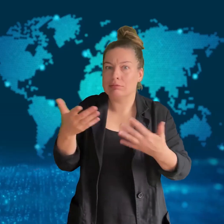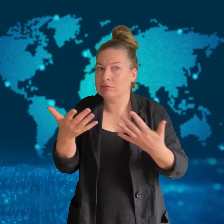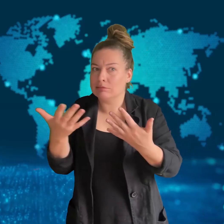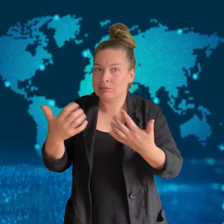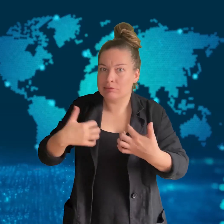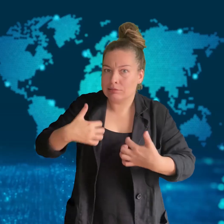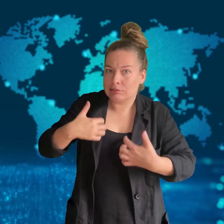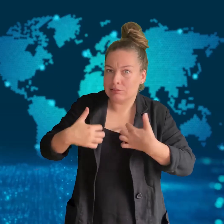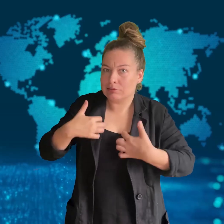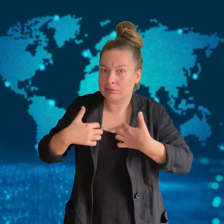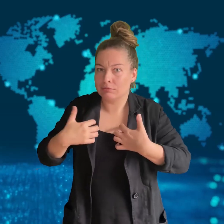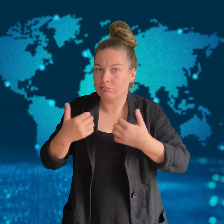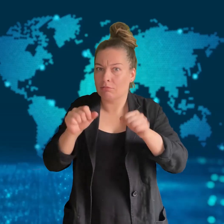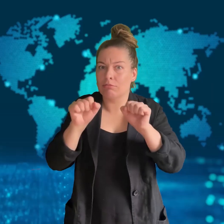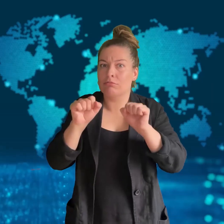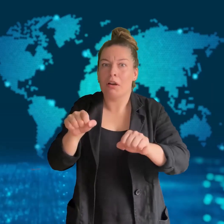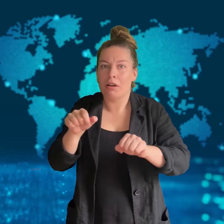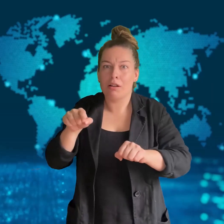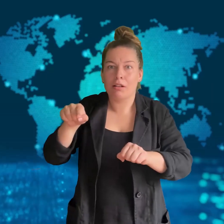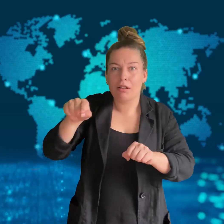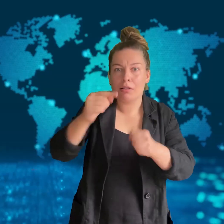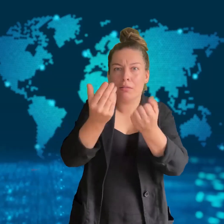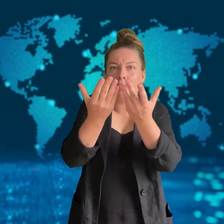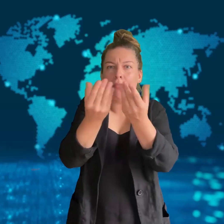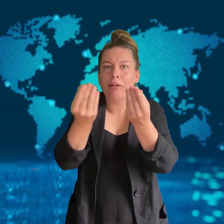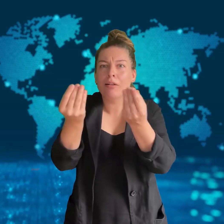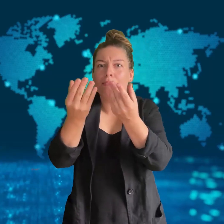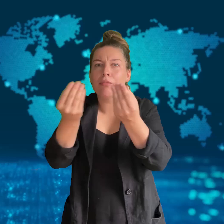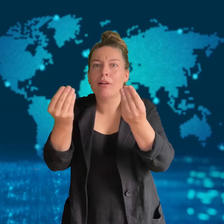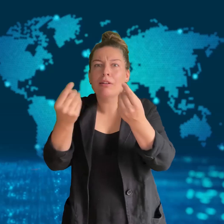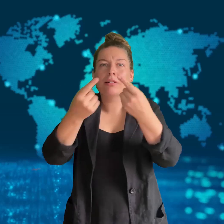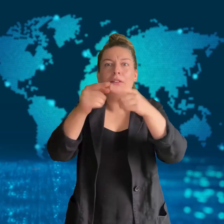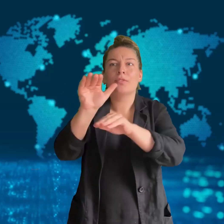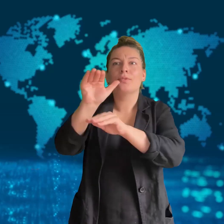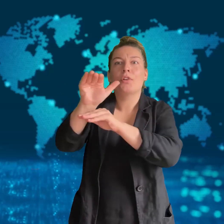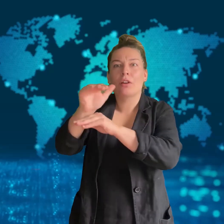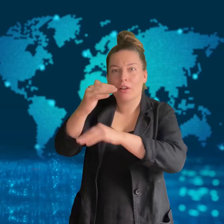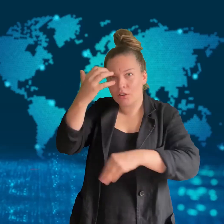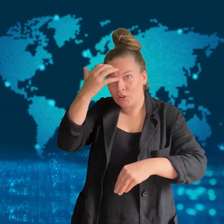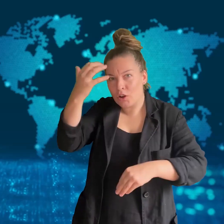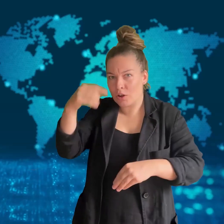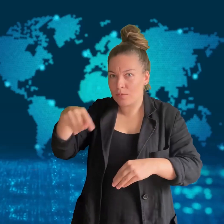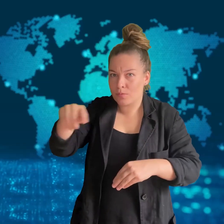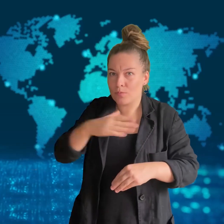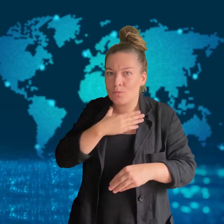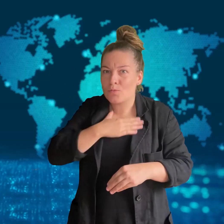foreign governments including Russia and China.